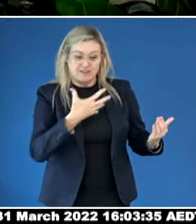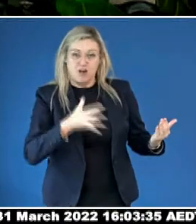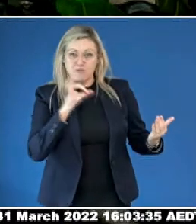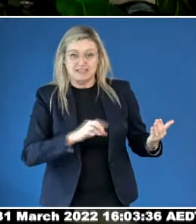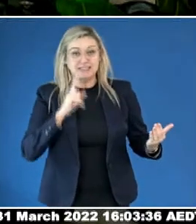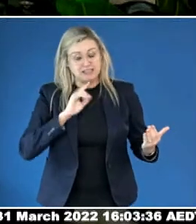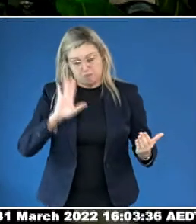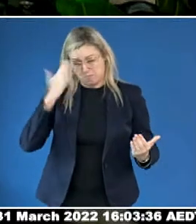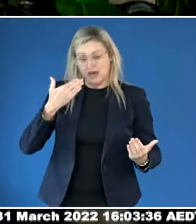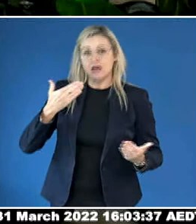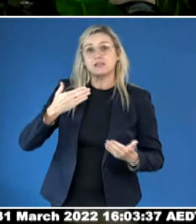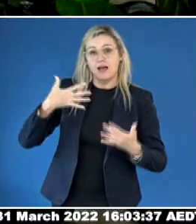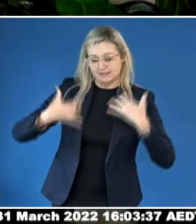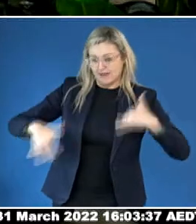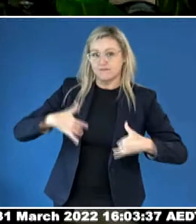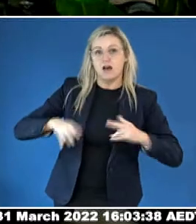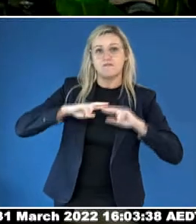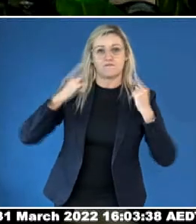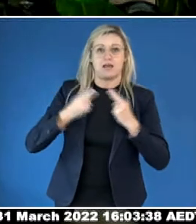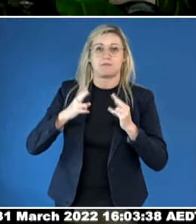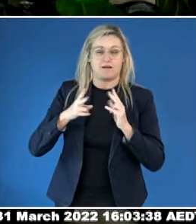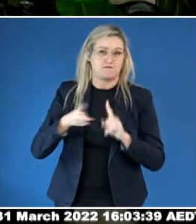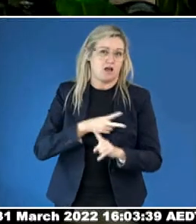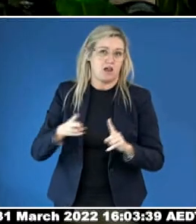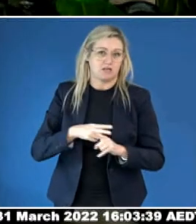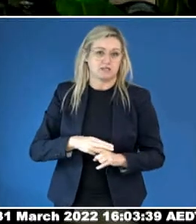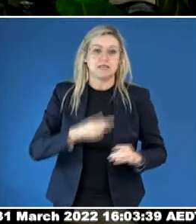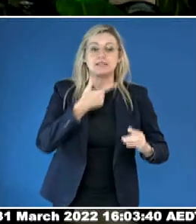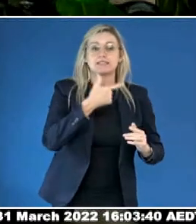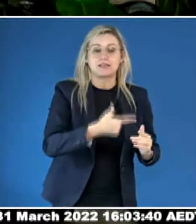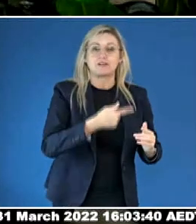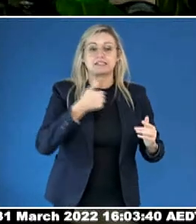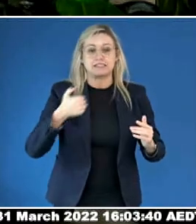76 per cent of our survey respondents have experienced sexual violence.